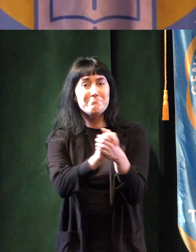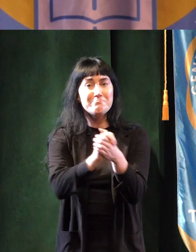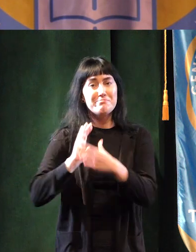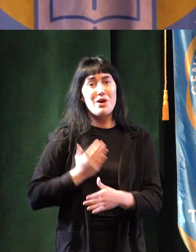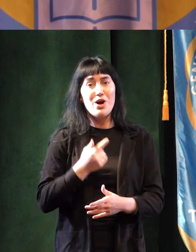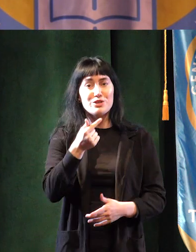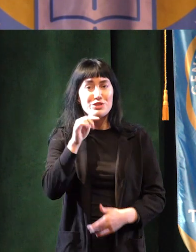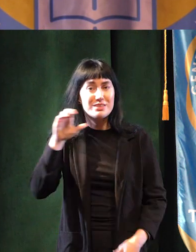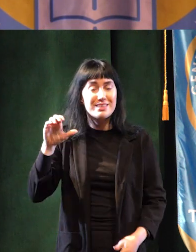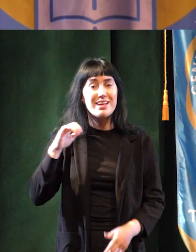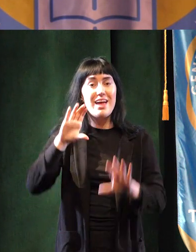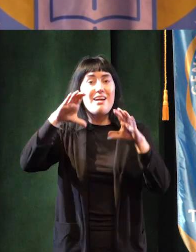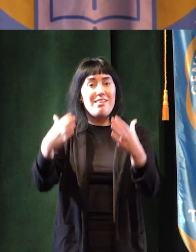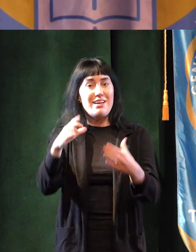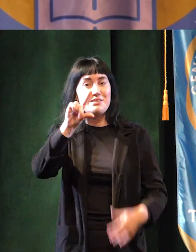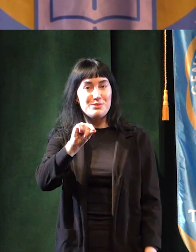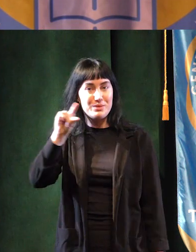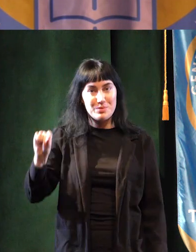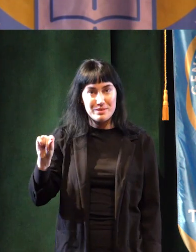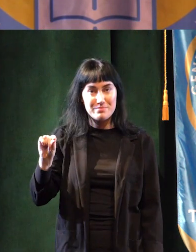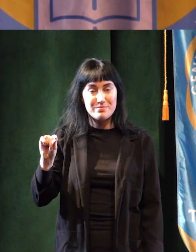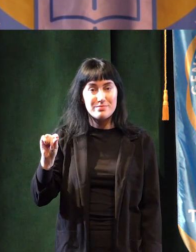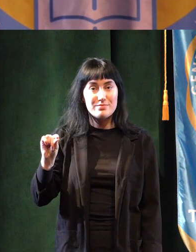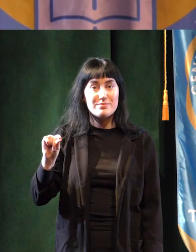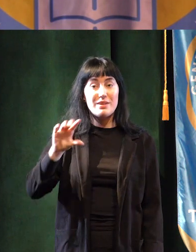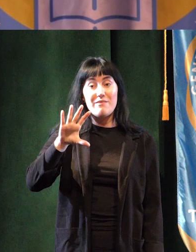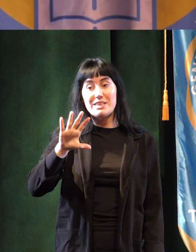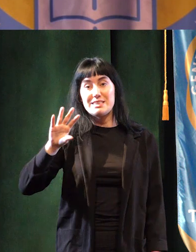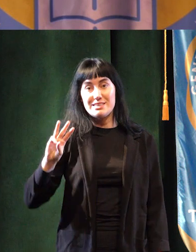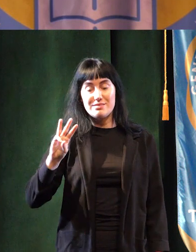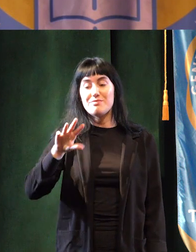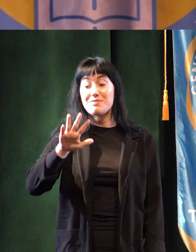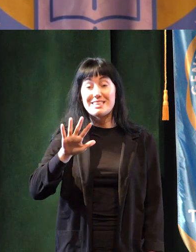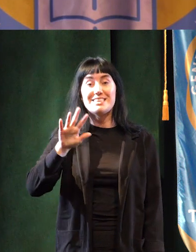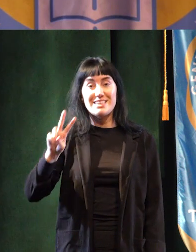congratulating our Genesee Community College class of 2020 at the 52nd